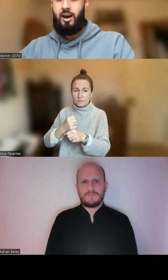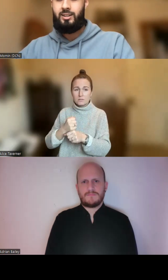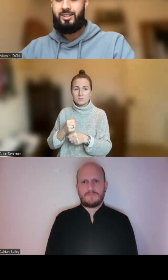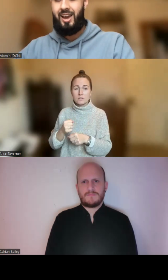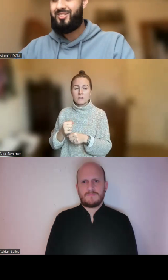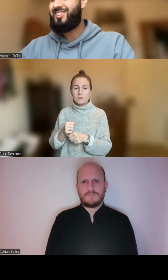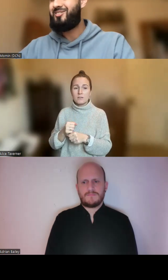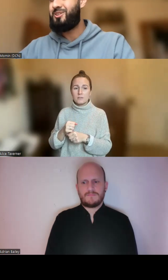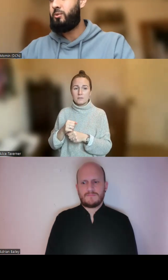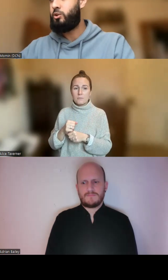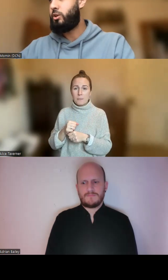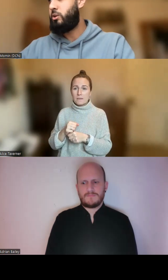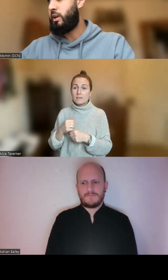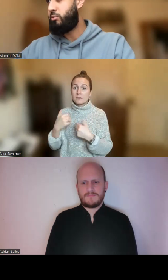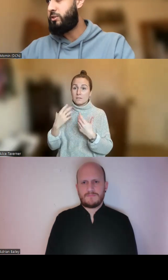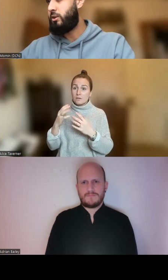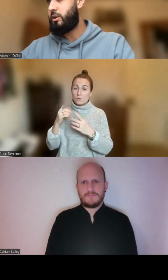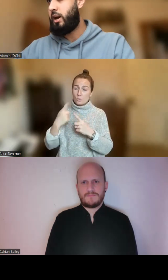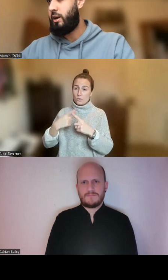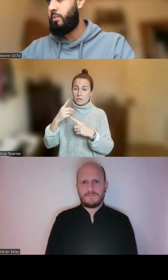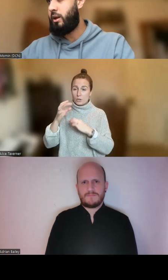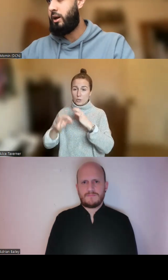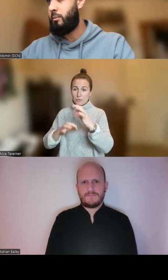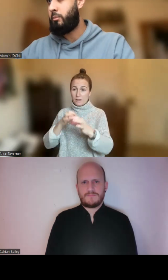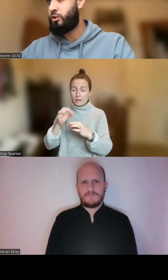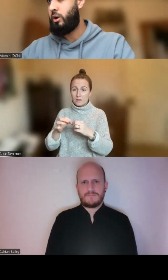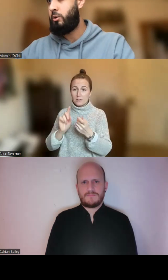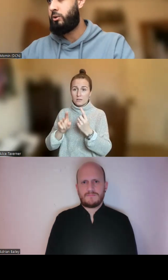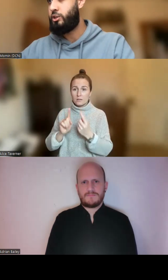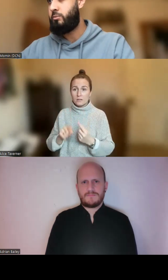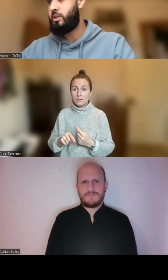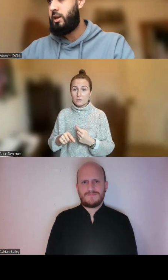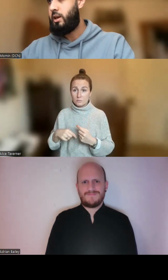and yes we'll do the Q&A if we've still got time. I'm not sure how we're looking, James.